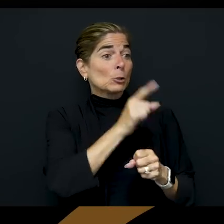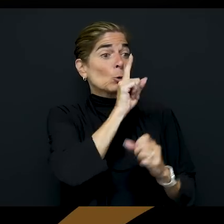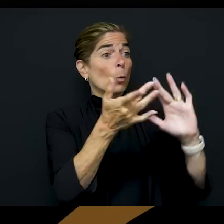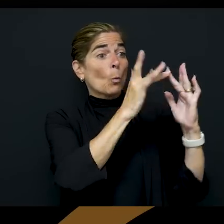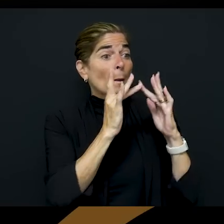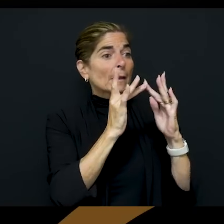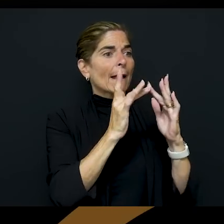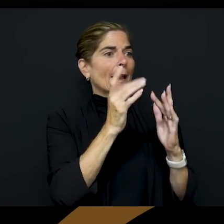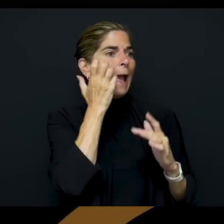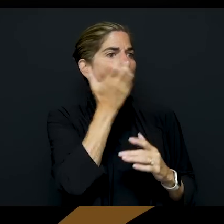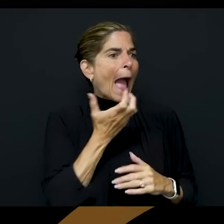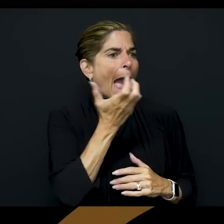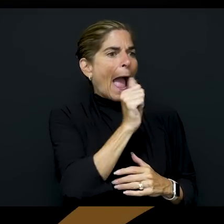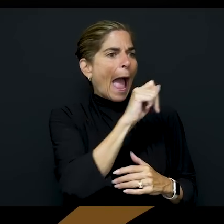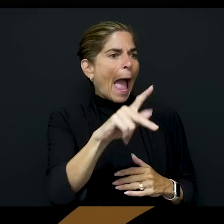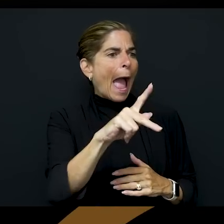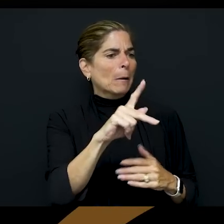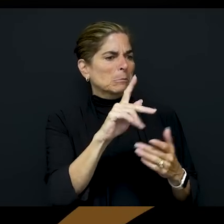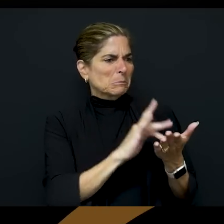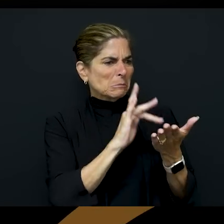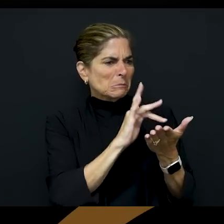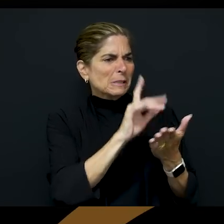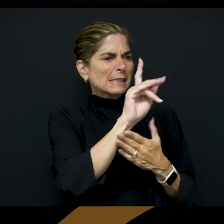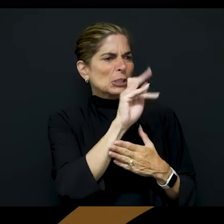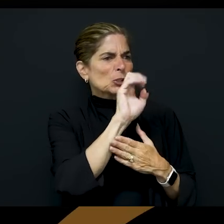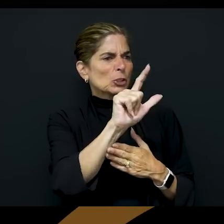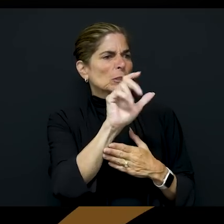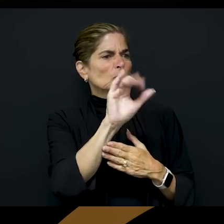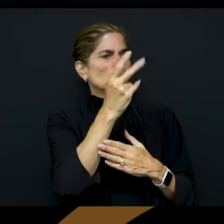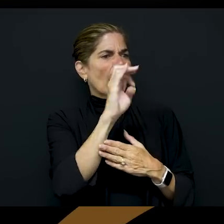and other digital channels are accessible to and usable by all customers.